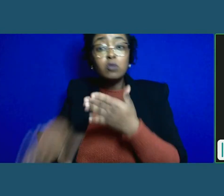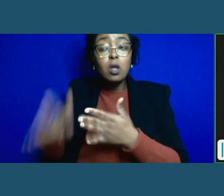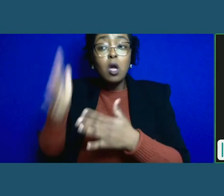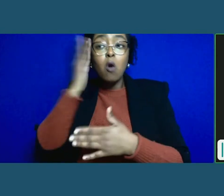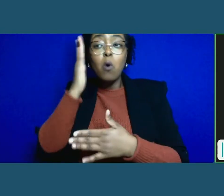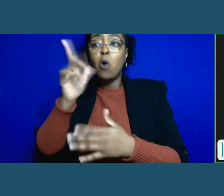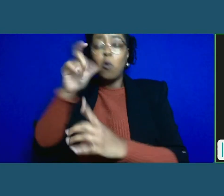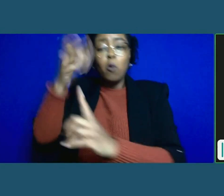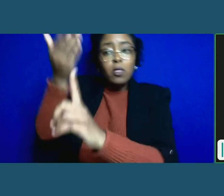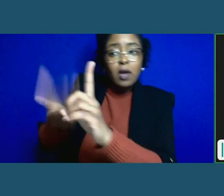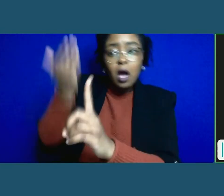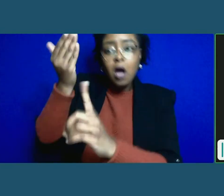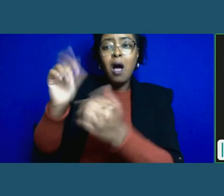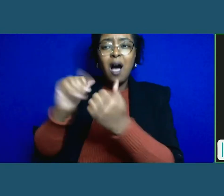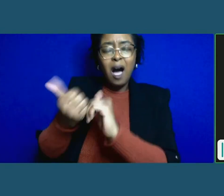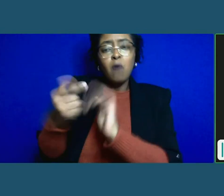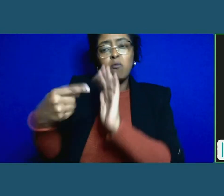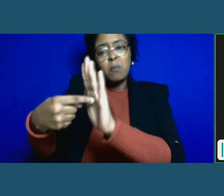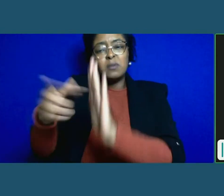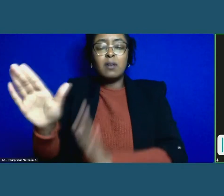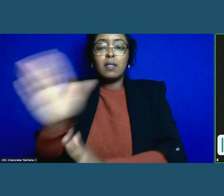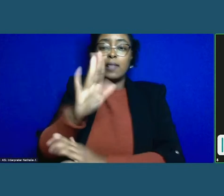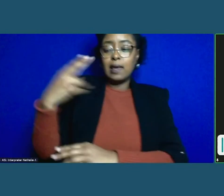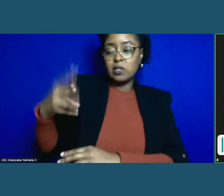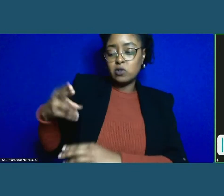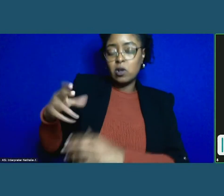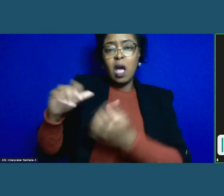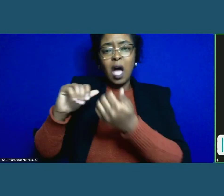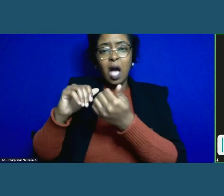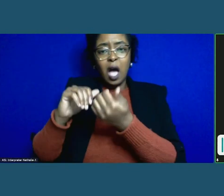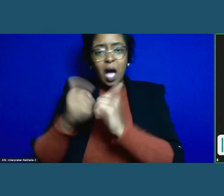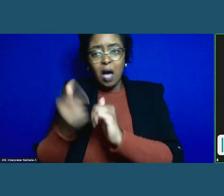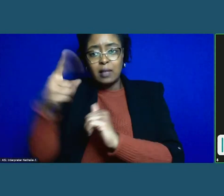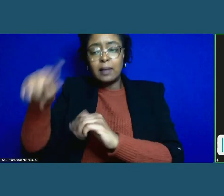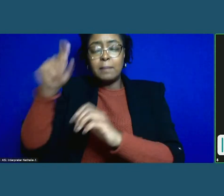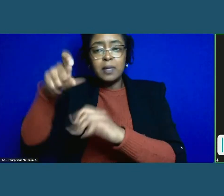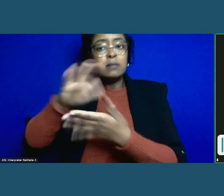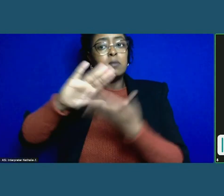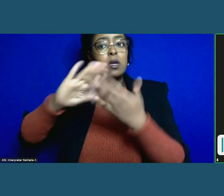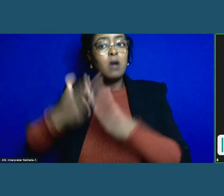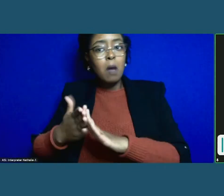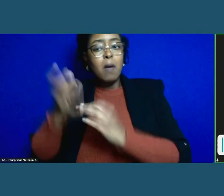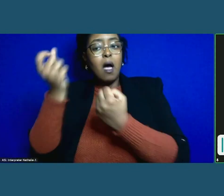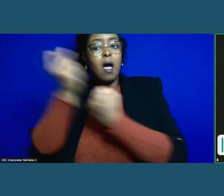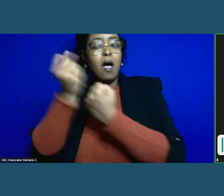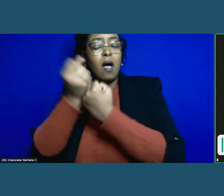education together to make our students Aware of who they are, how it represents their history